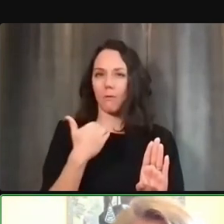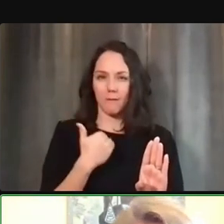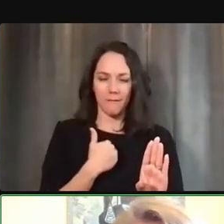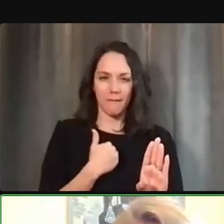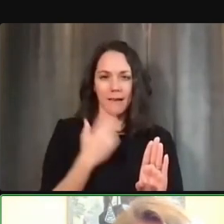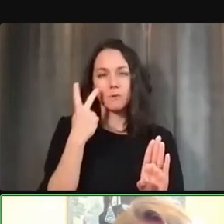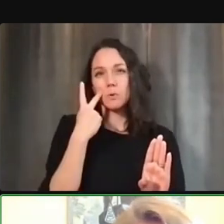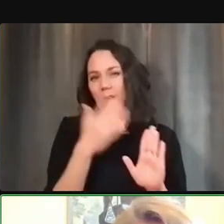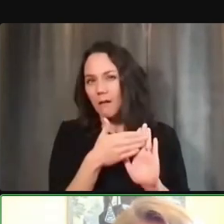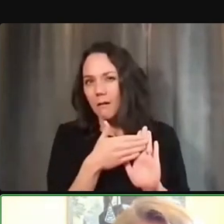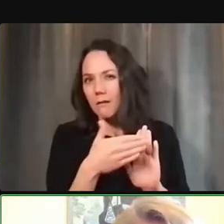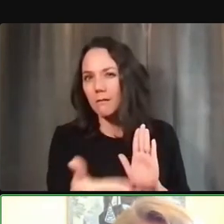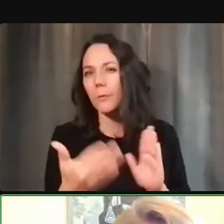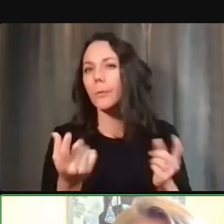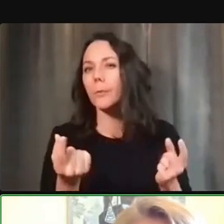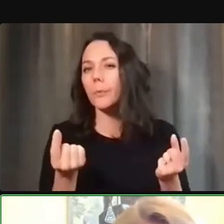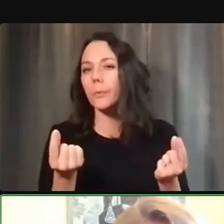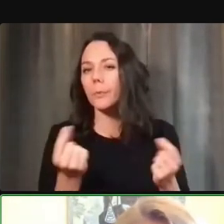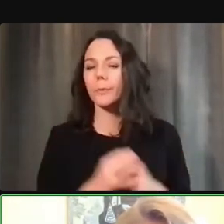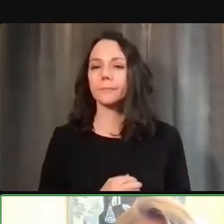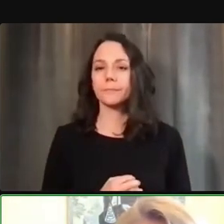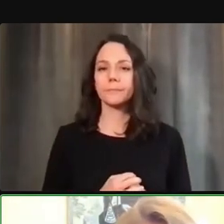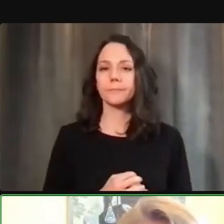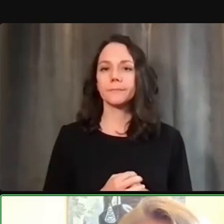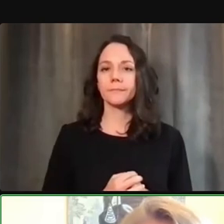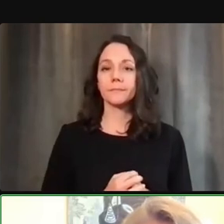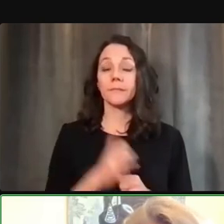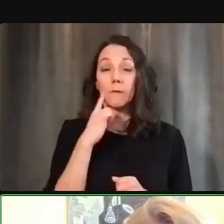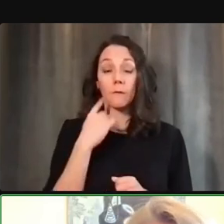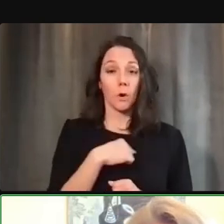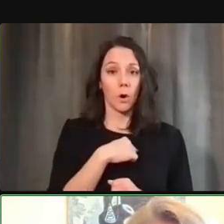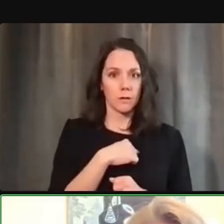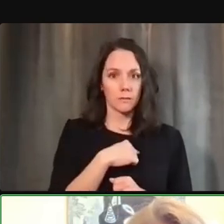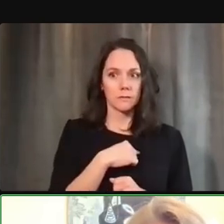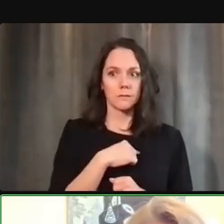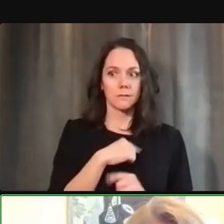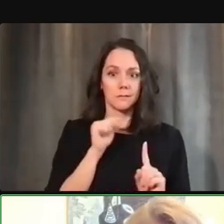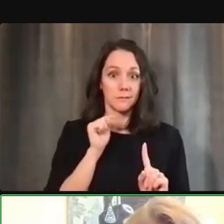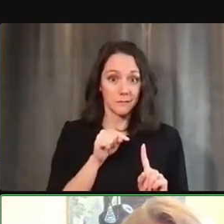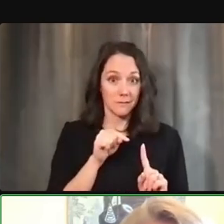And for us, it is really about impact and not attendance.